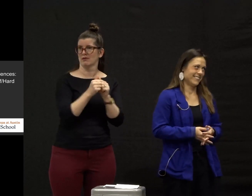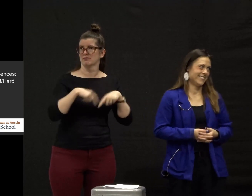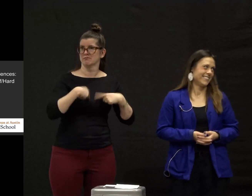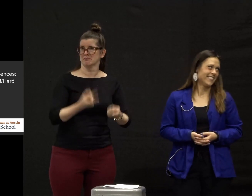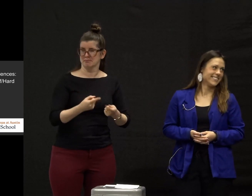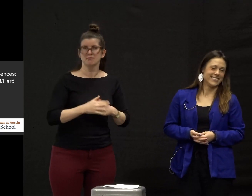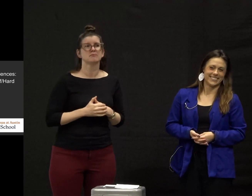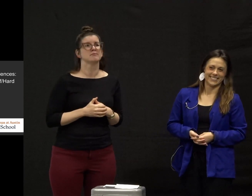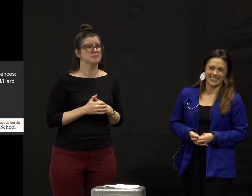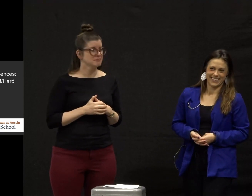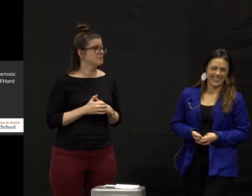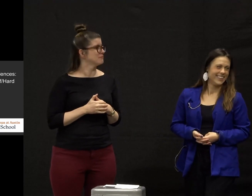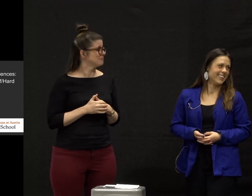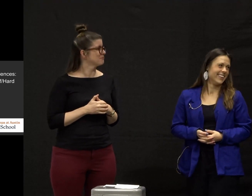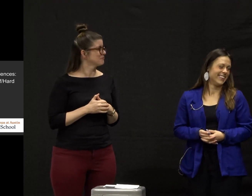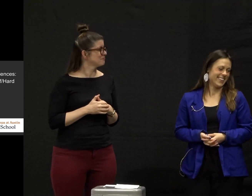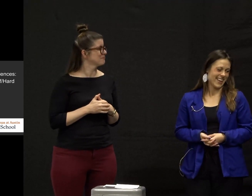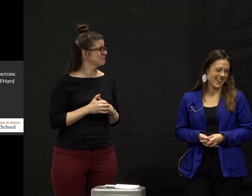[Dr. Ryan] Indeed, yes, yes, yes, we are.